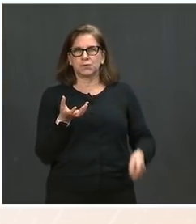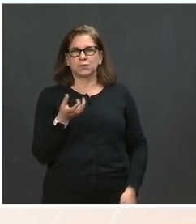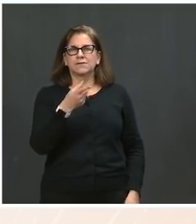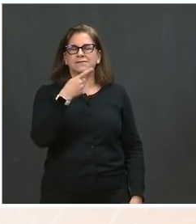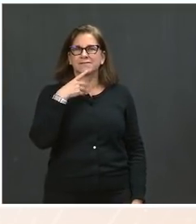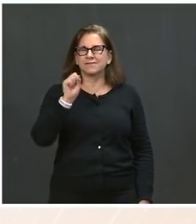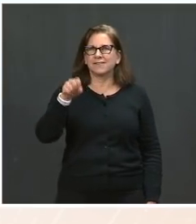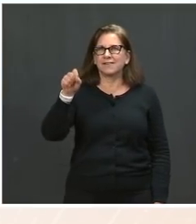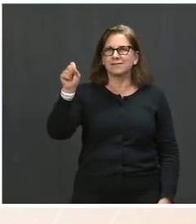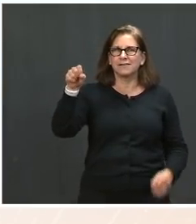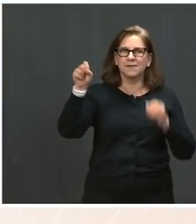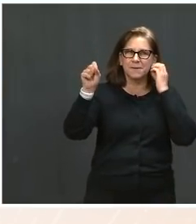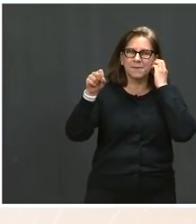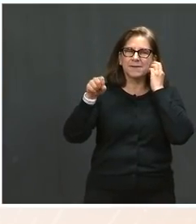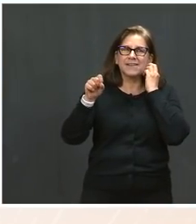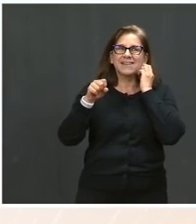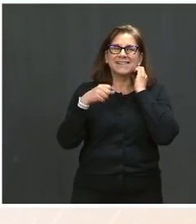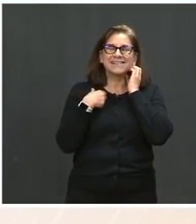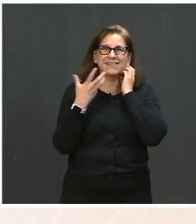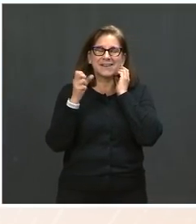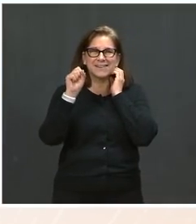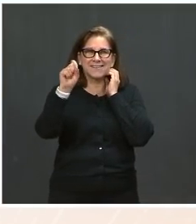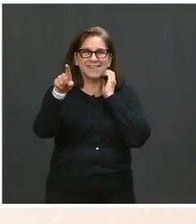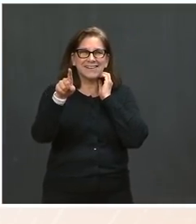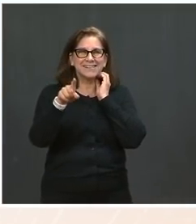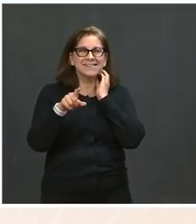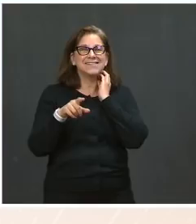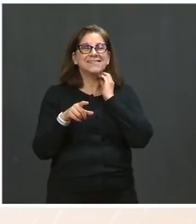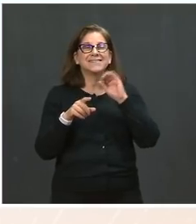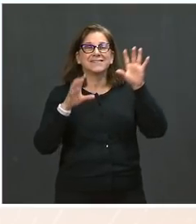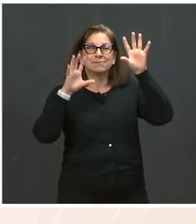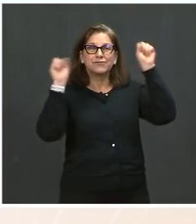the last administration invested heavily in the nation's nuclear triad --